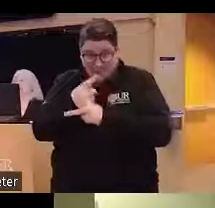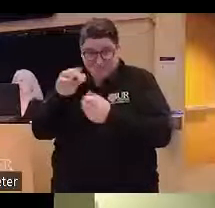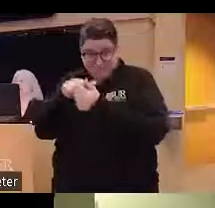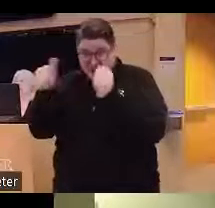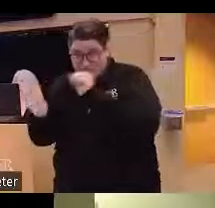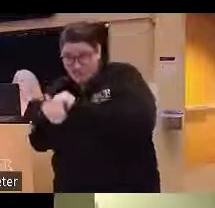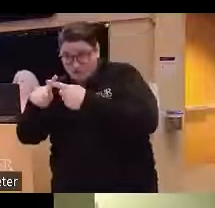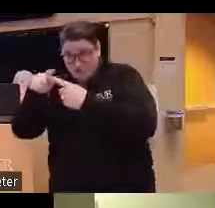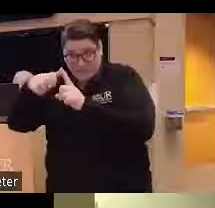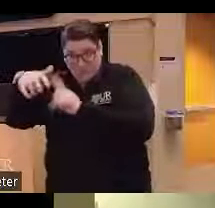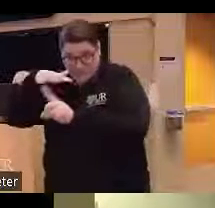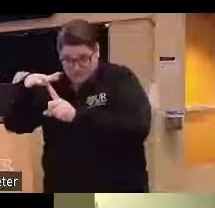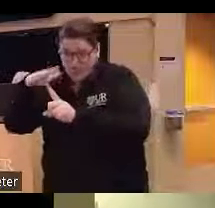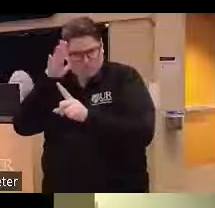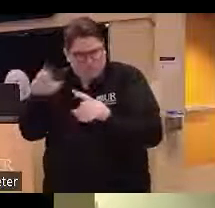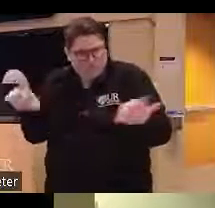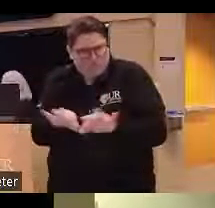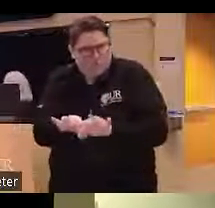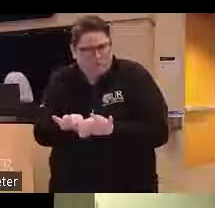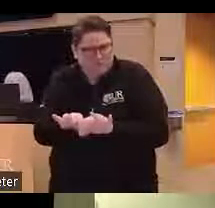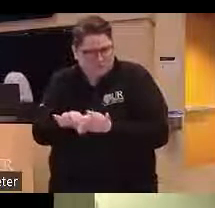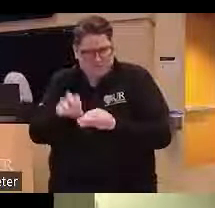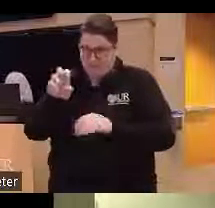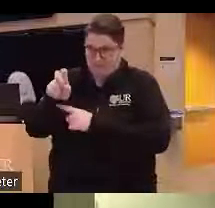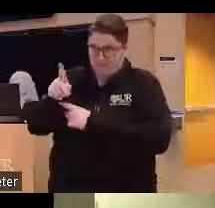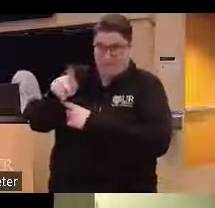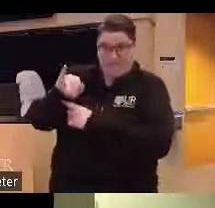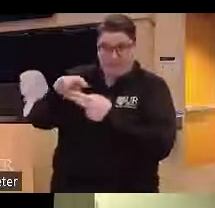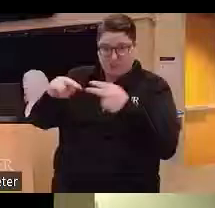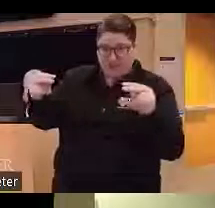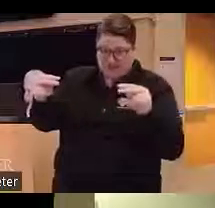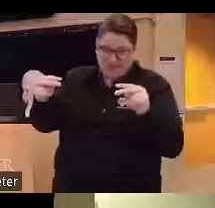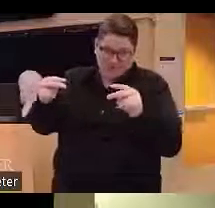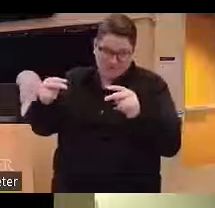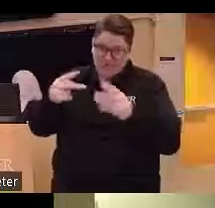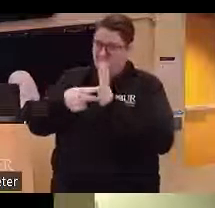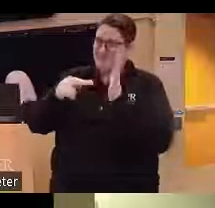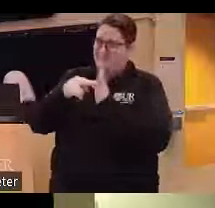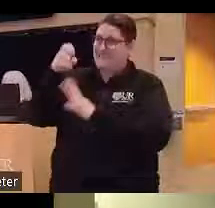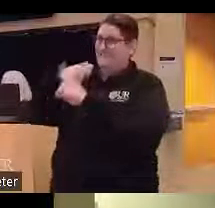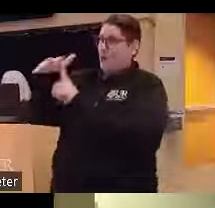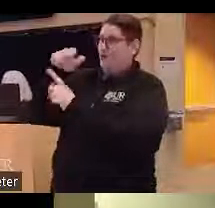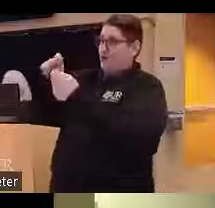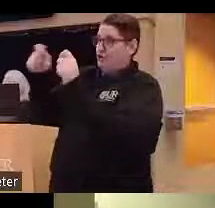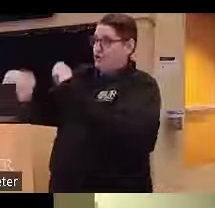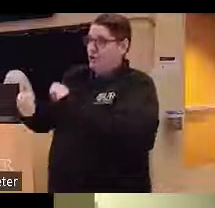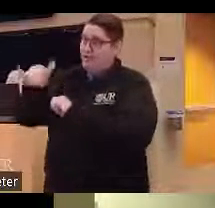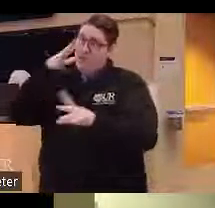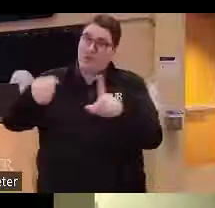the environment would be important epigenetic to short-term environmental changes that impacted an